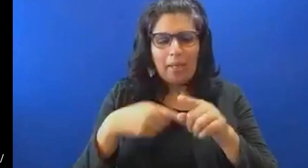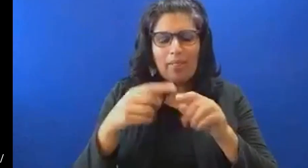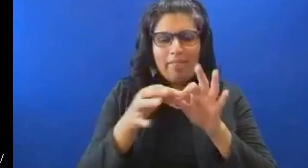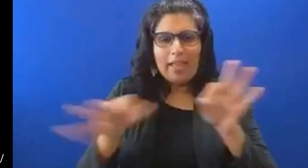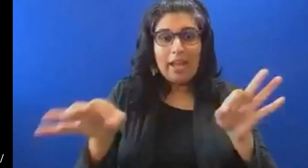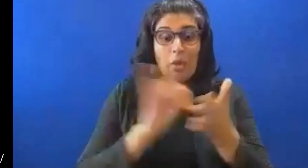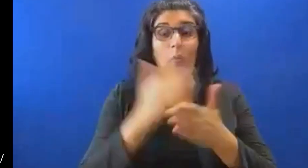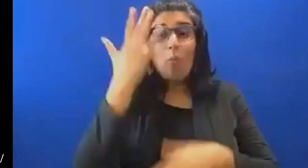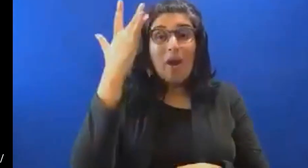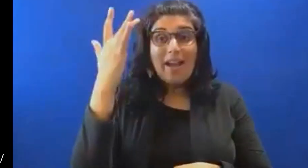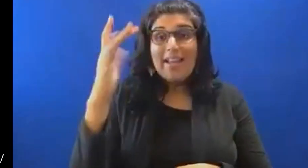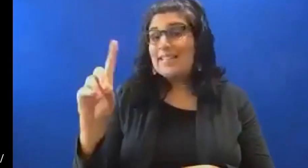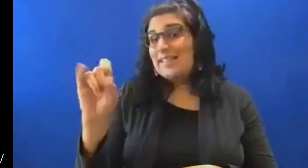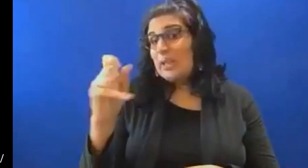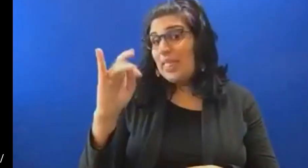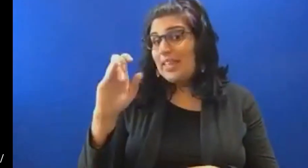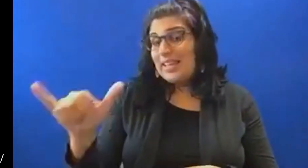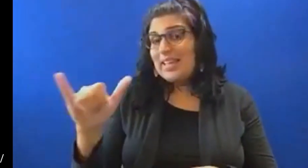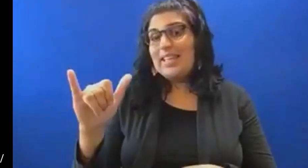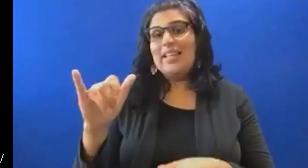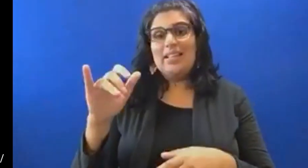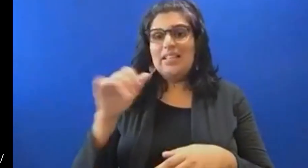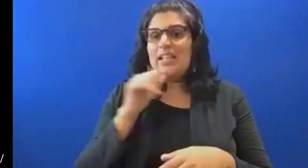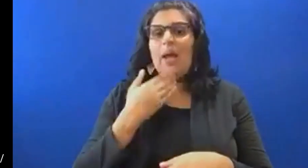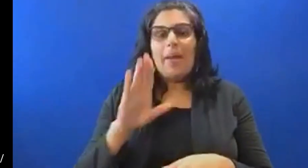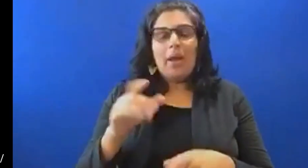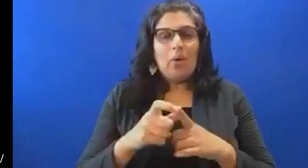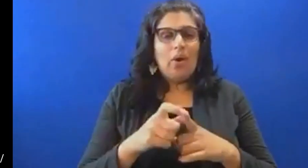I'm really glad you're bringing it back to this because I think what happens